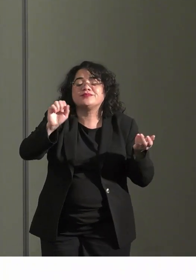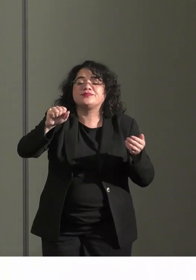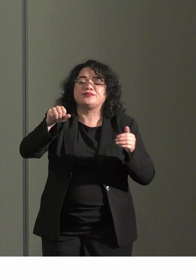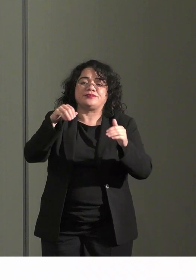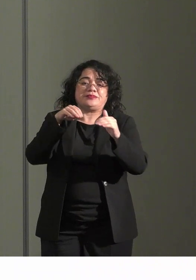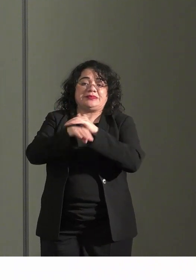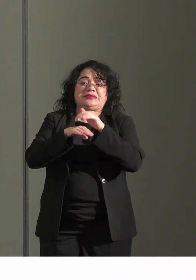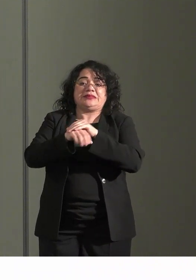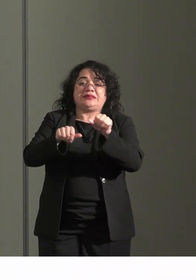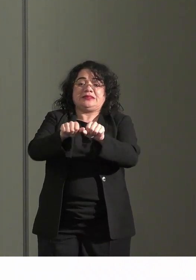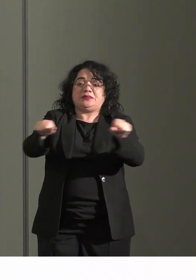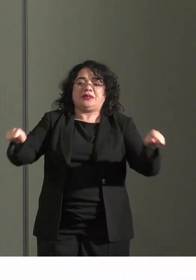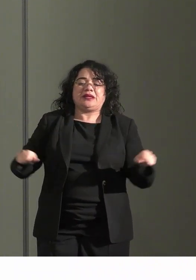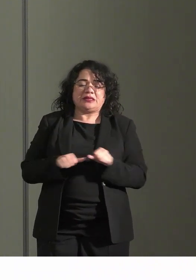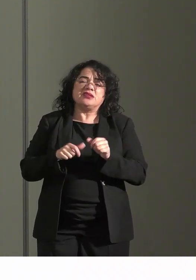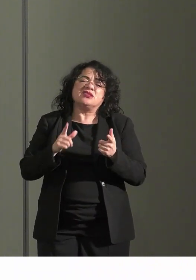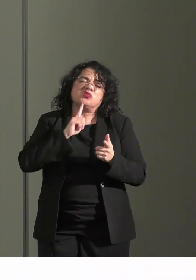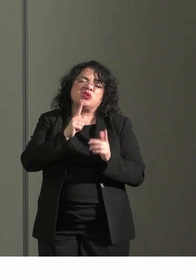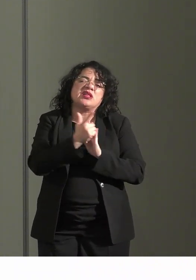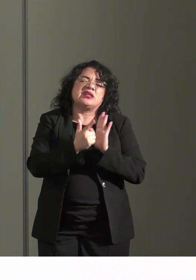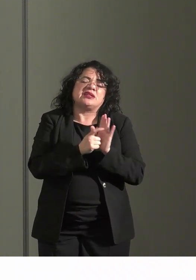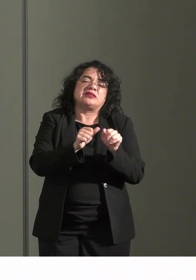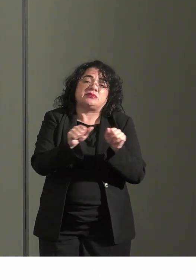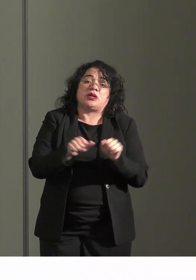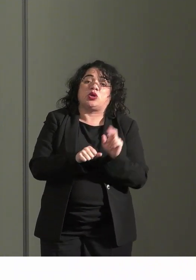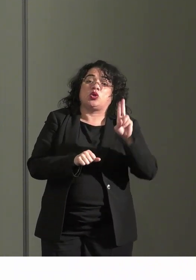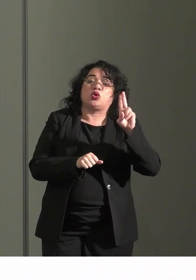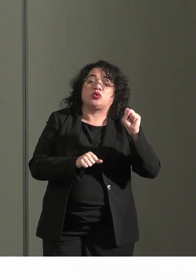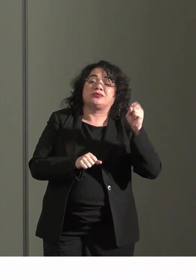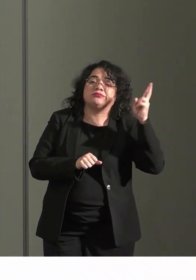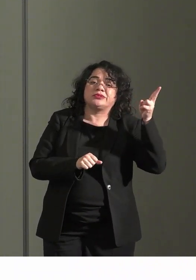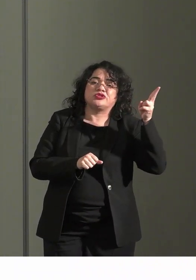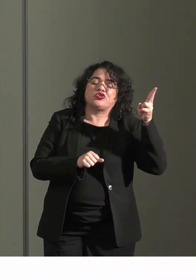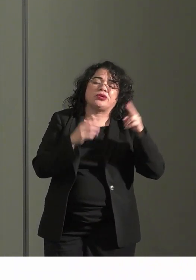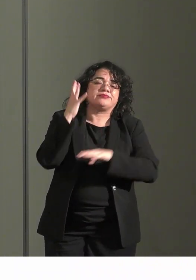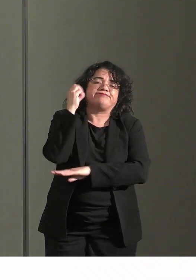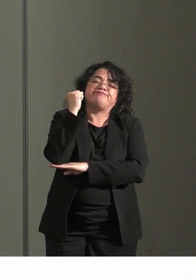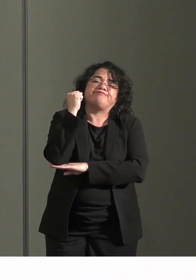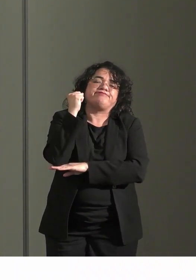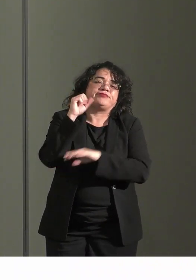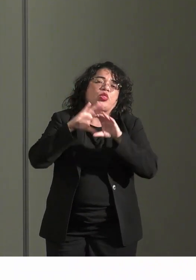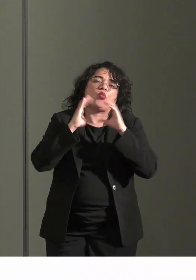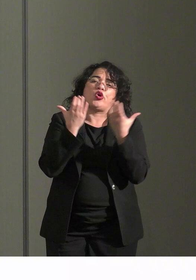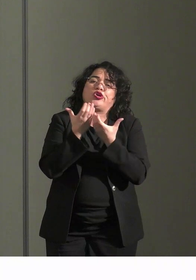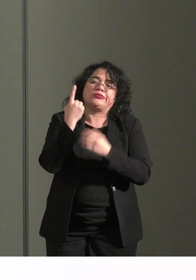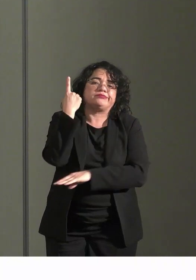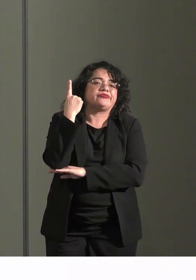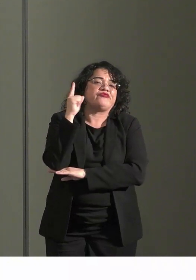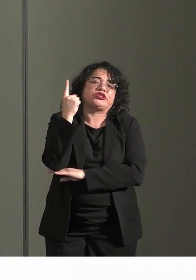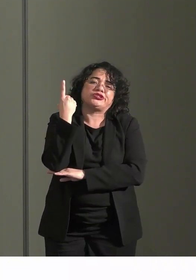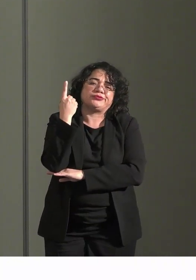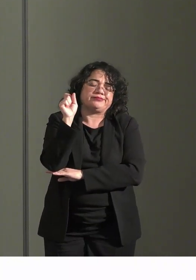space, accessibility league at place the U.S. is premiere area that has the greatest number